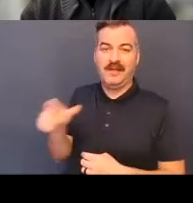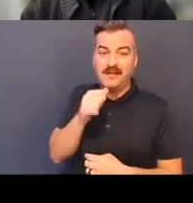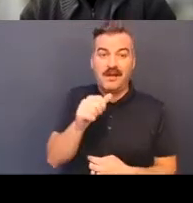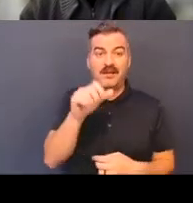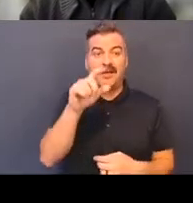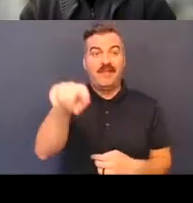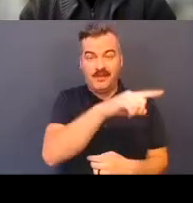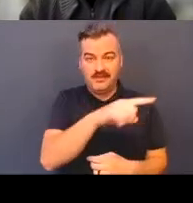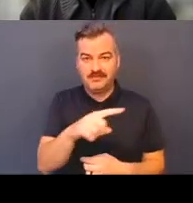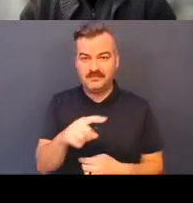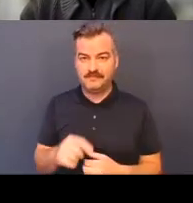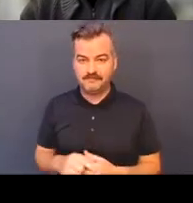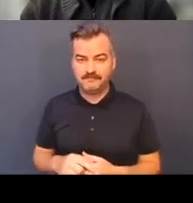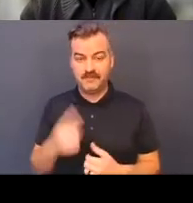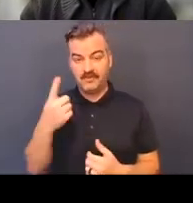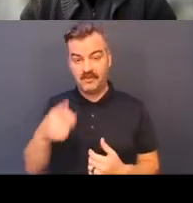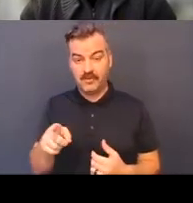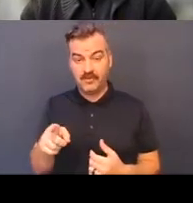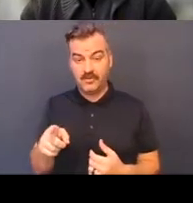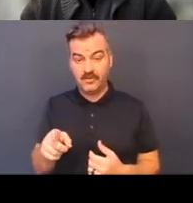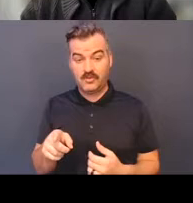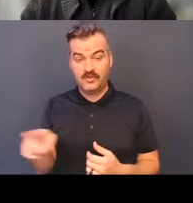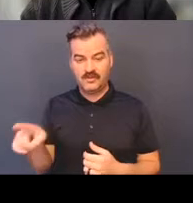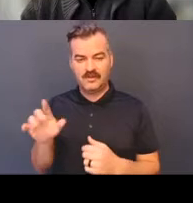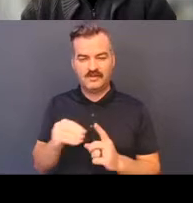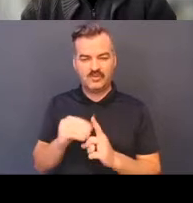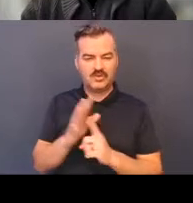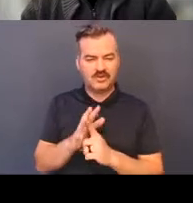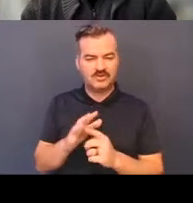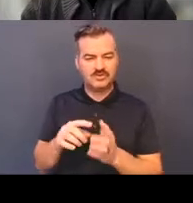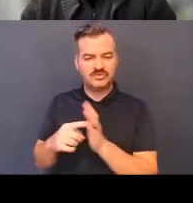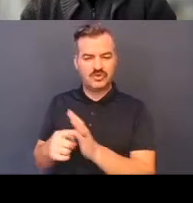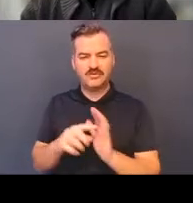15:31:42 For madam orientations reveal the ways that some objects are placed in breach.